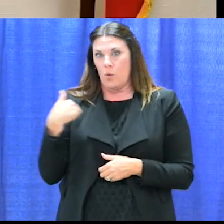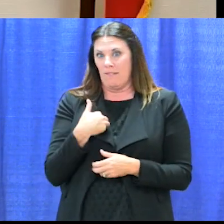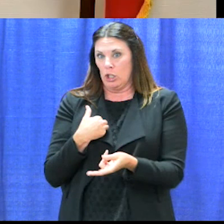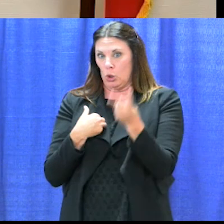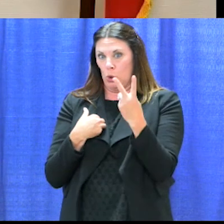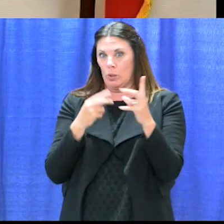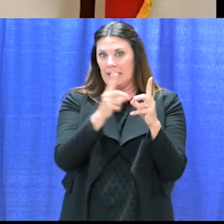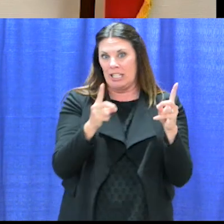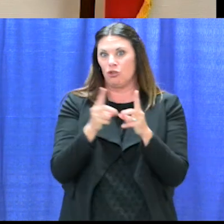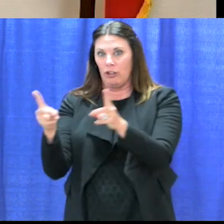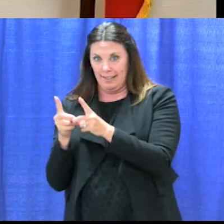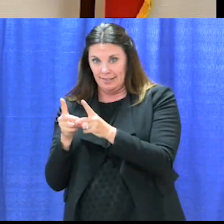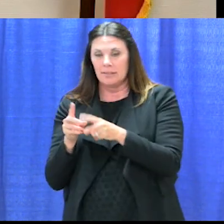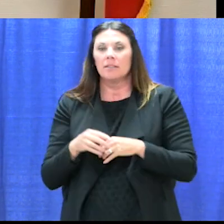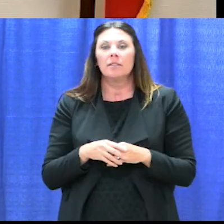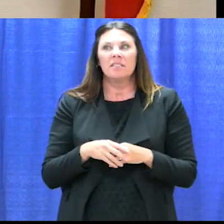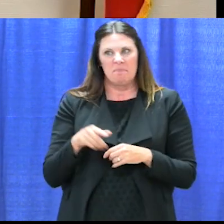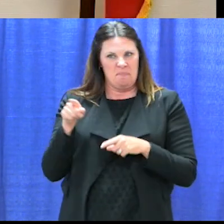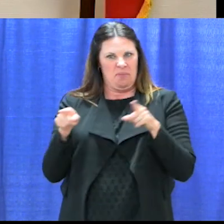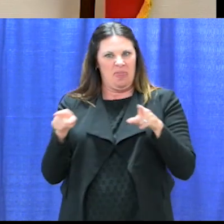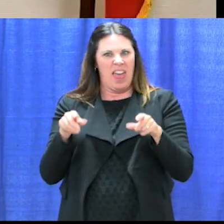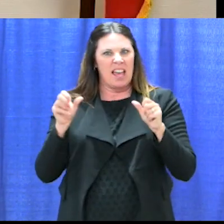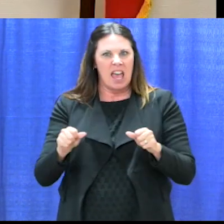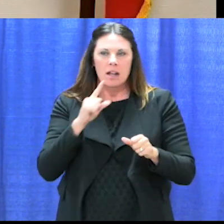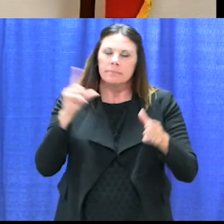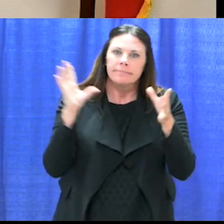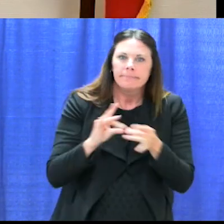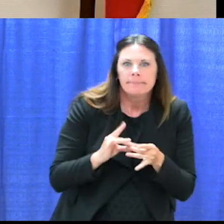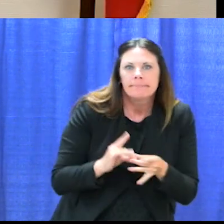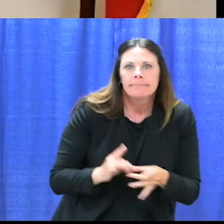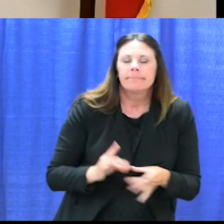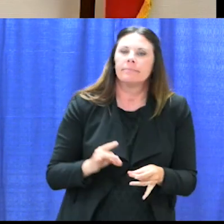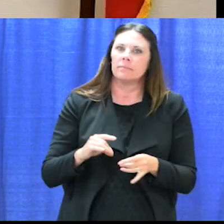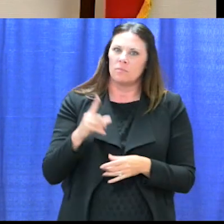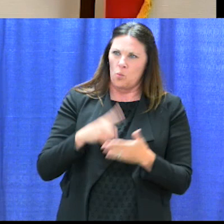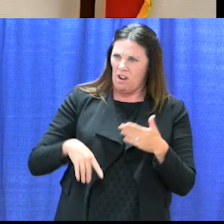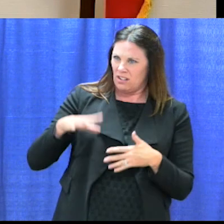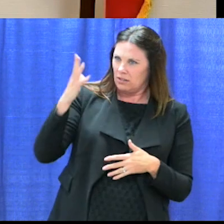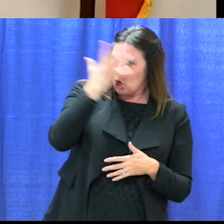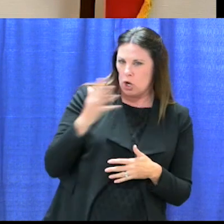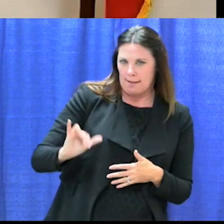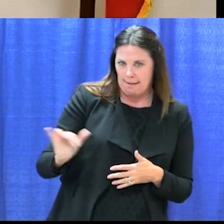can add in some emphasis and provide us with specific context about what that need means.